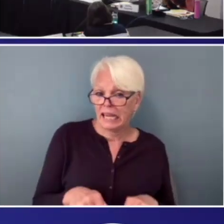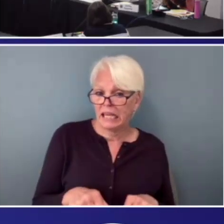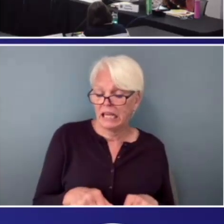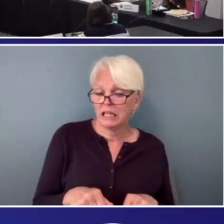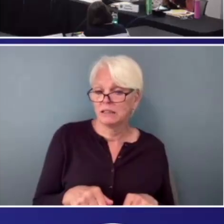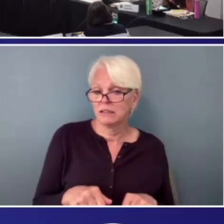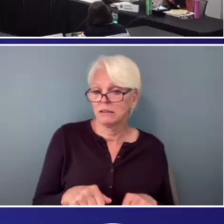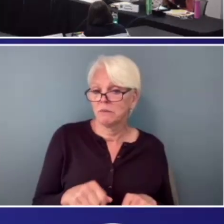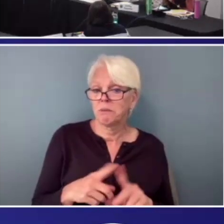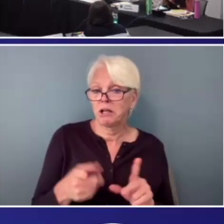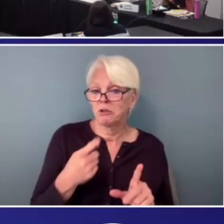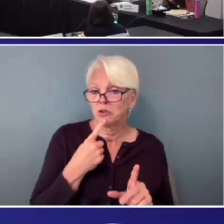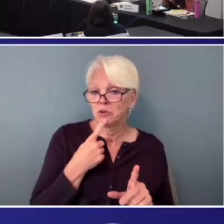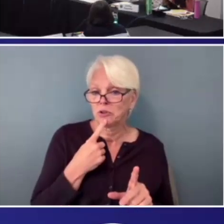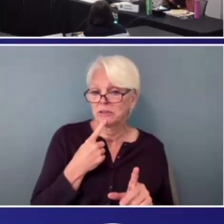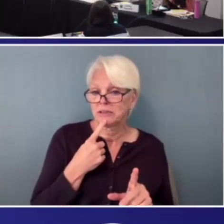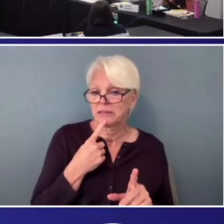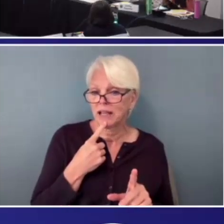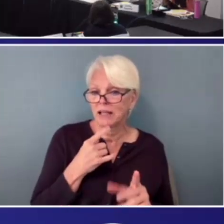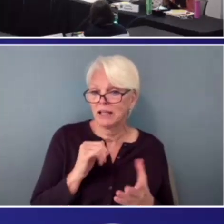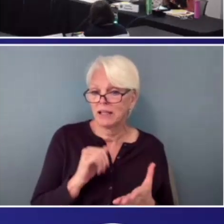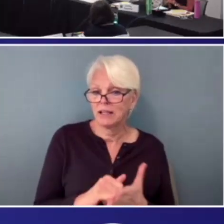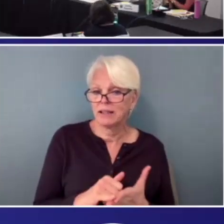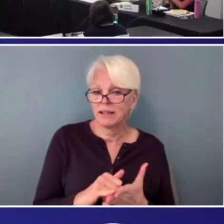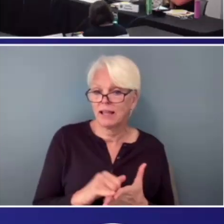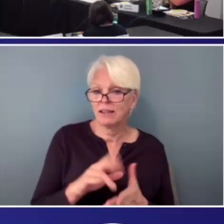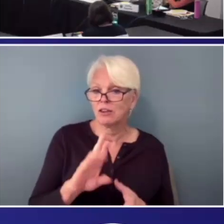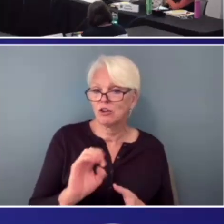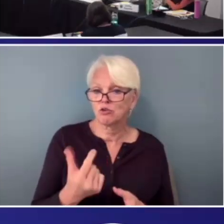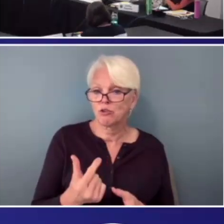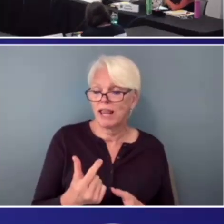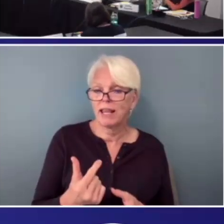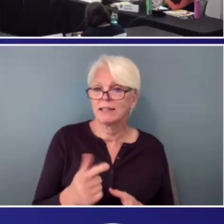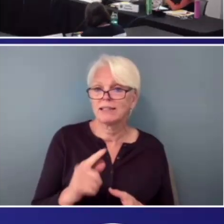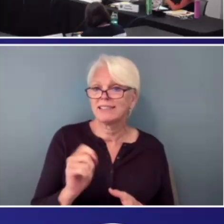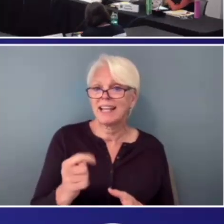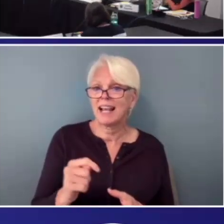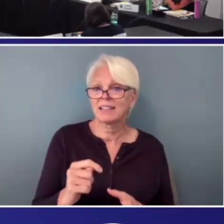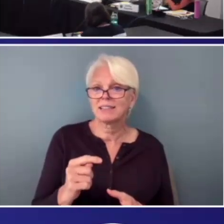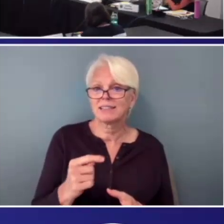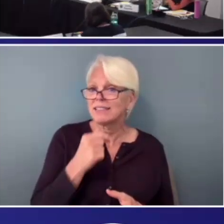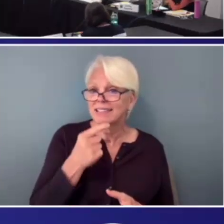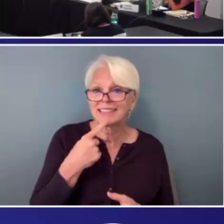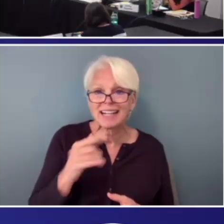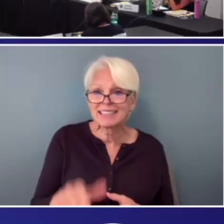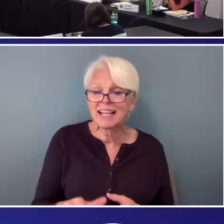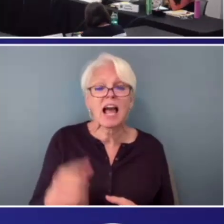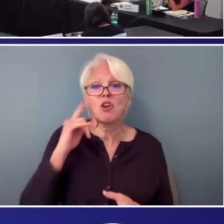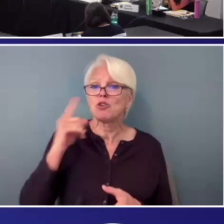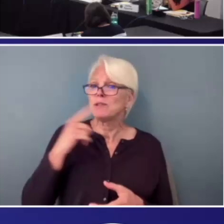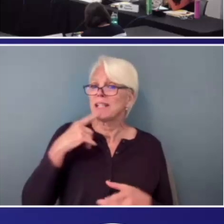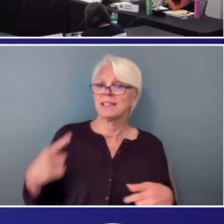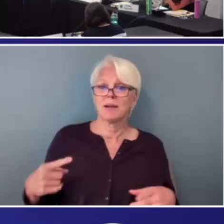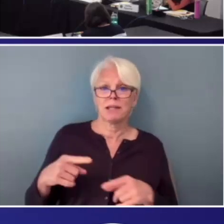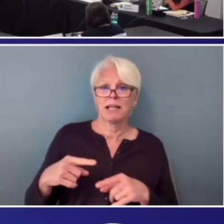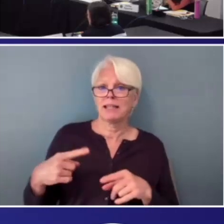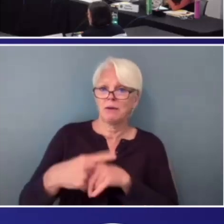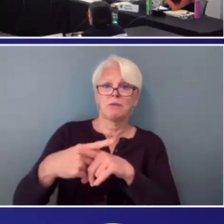But you're saying that the reg text doesn't say that? Who's saying the reg text doesn't say that? I thought you just said something contradictory. But maybe I misunderstood